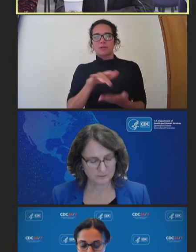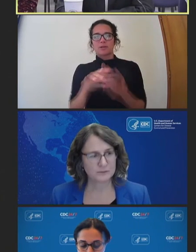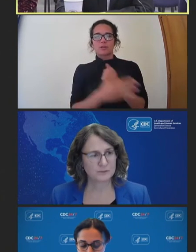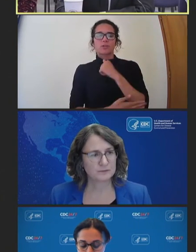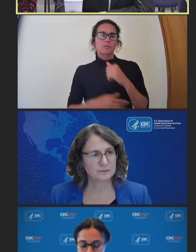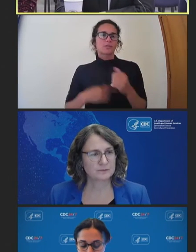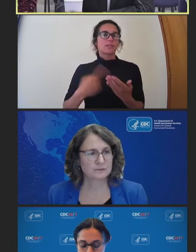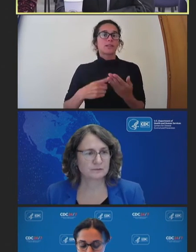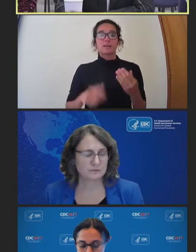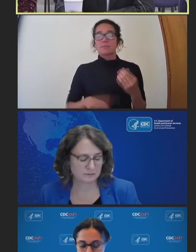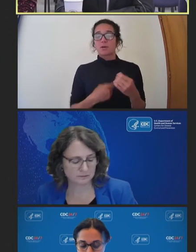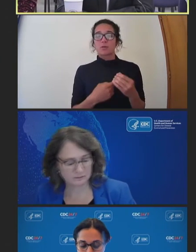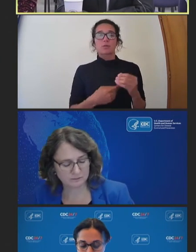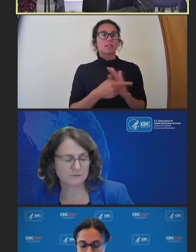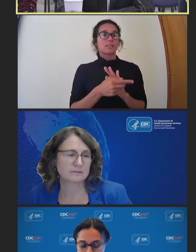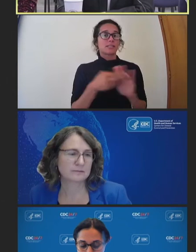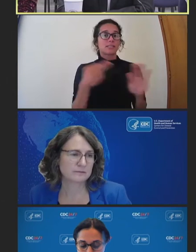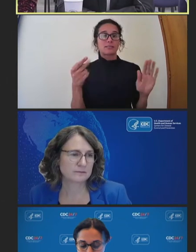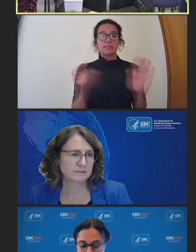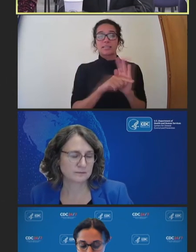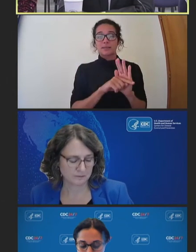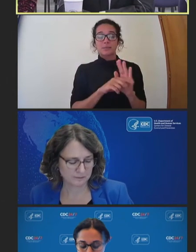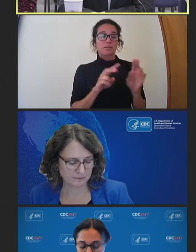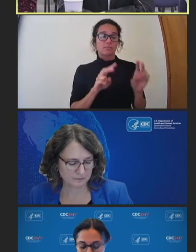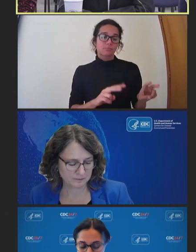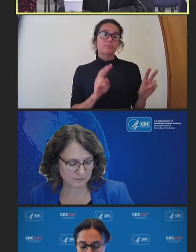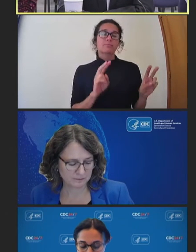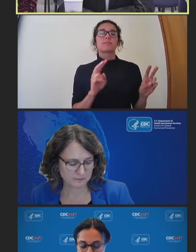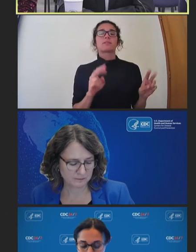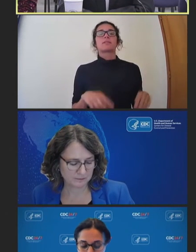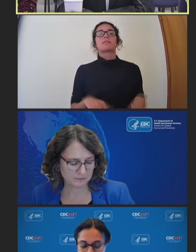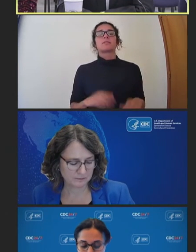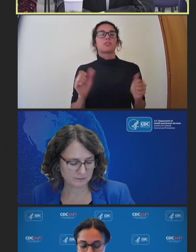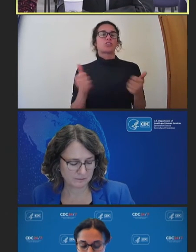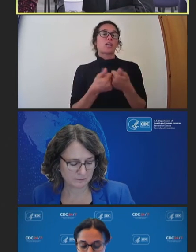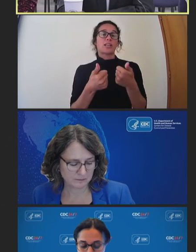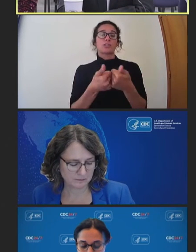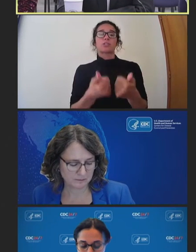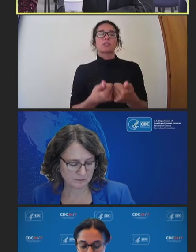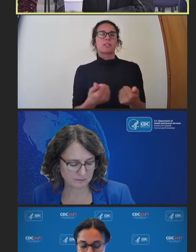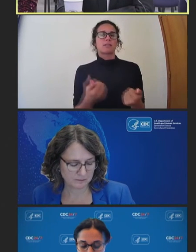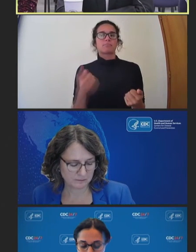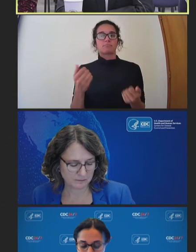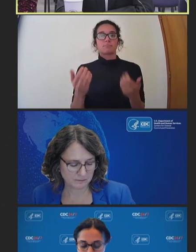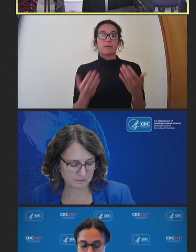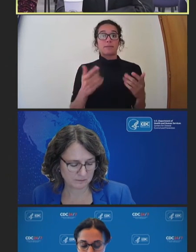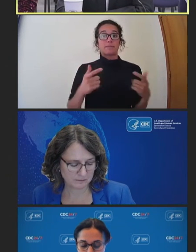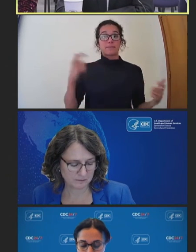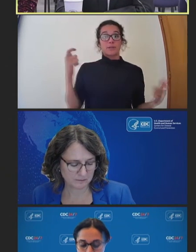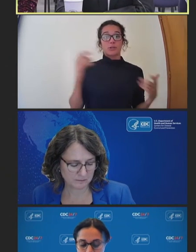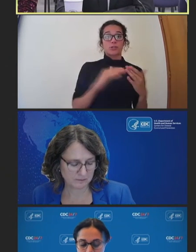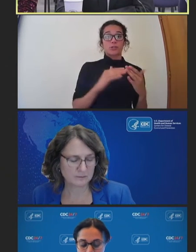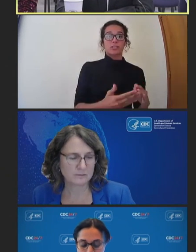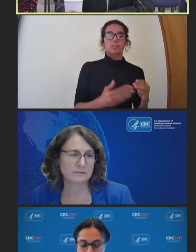real challenges that even in larger urban areas where there may be more of a sense of community,